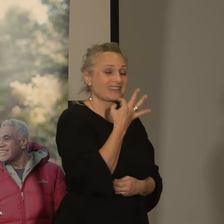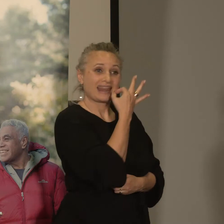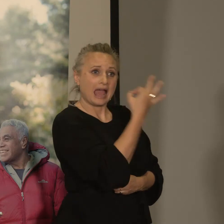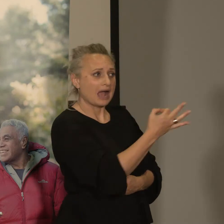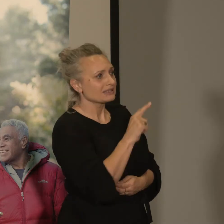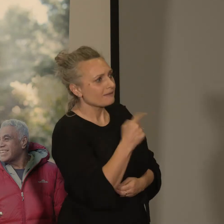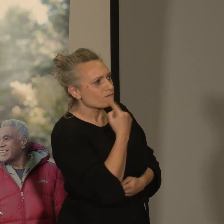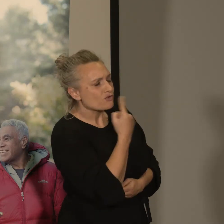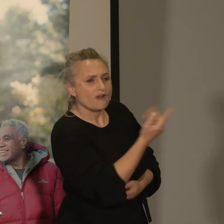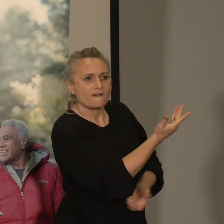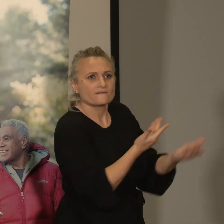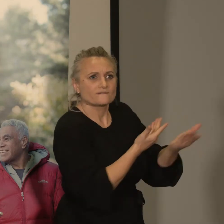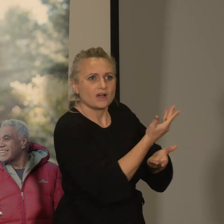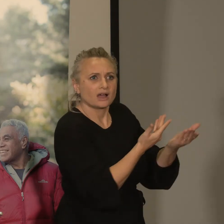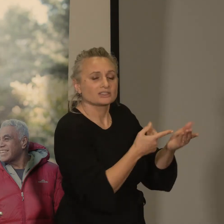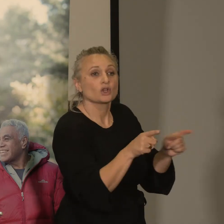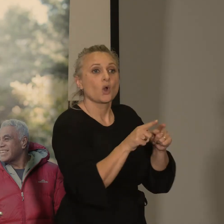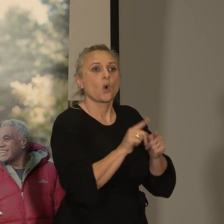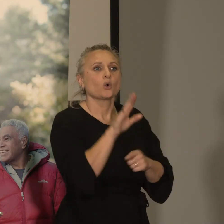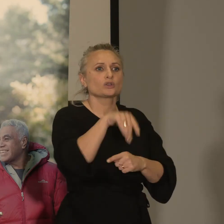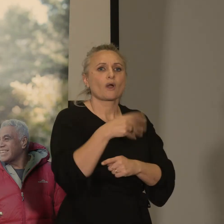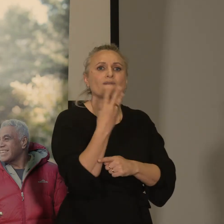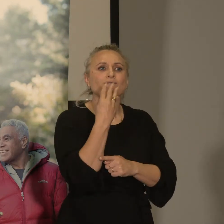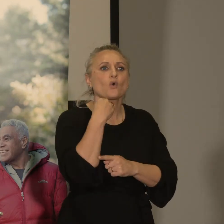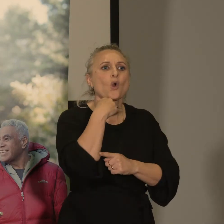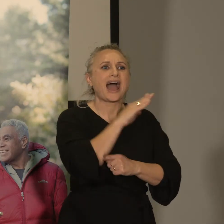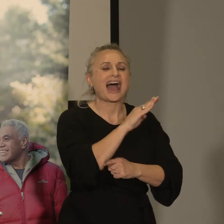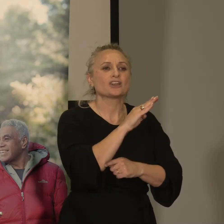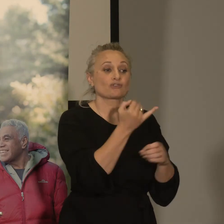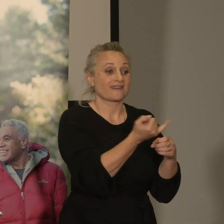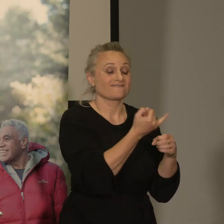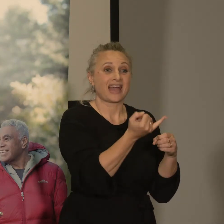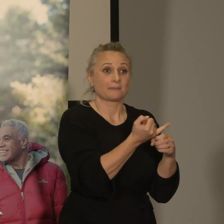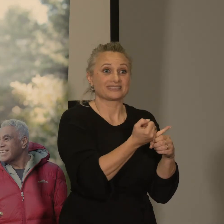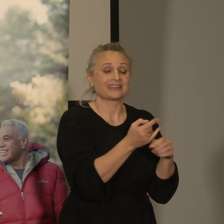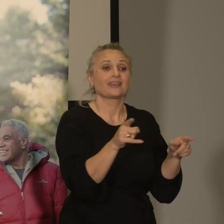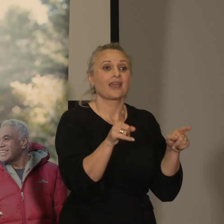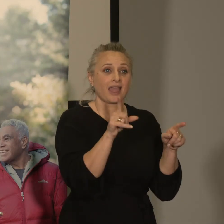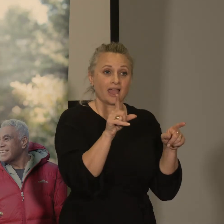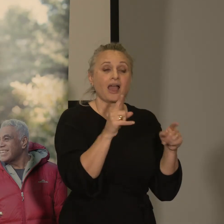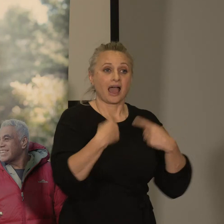around 400 community